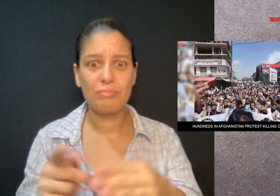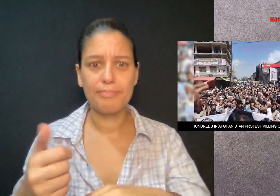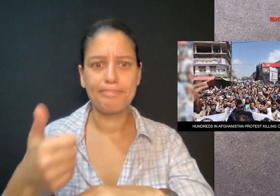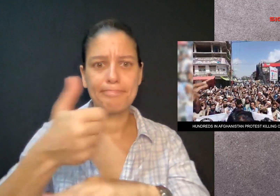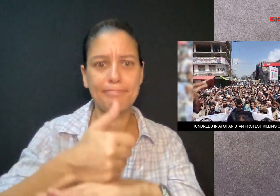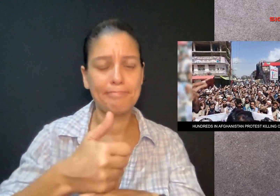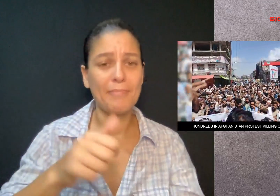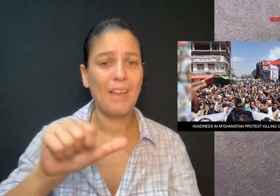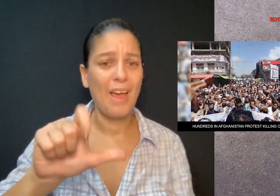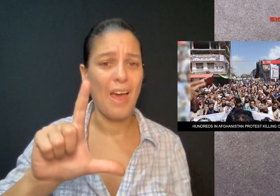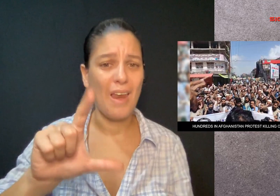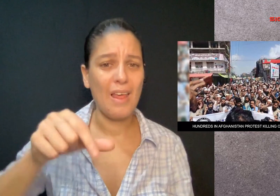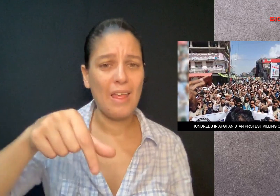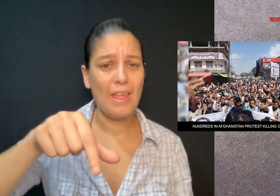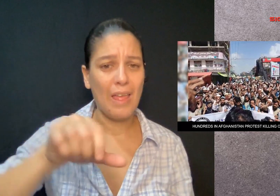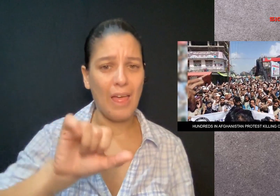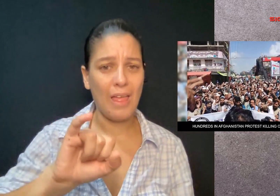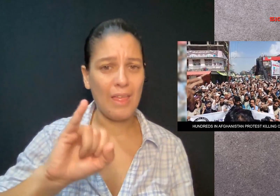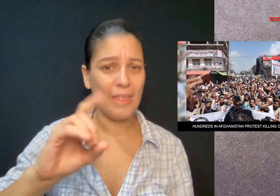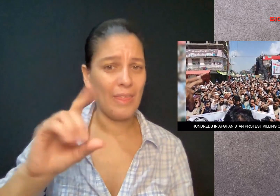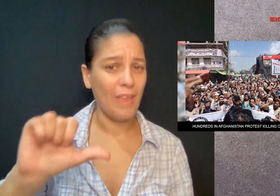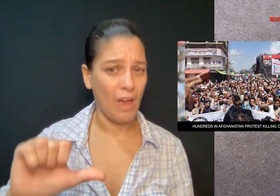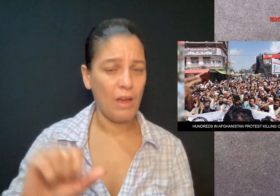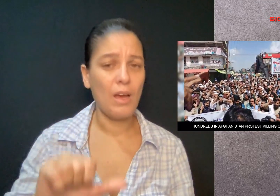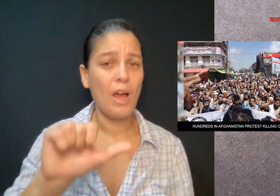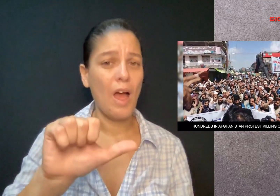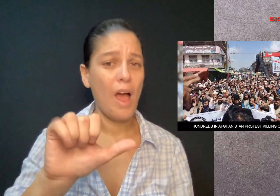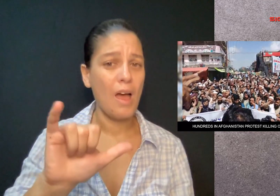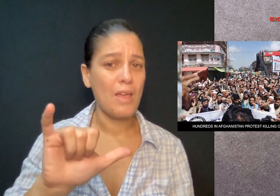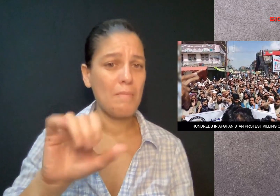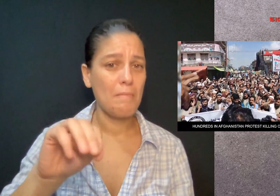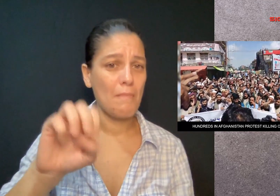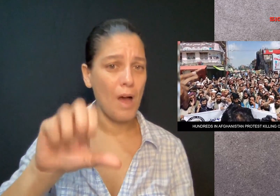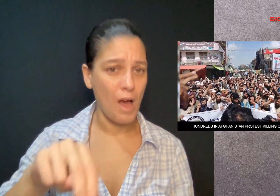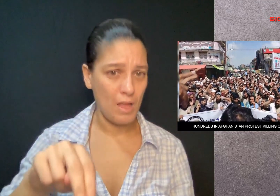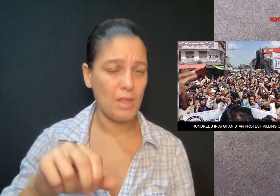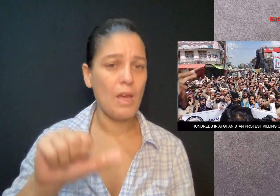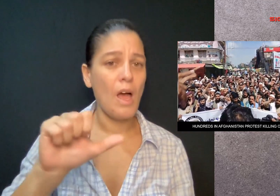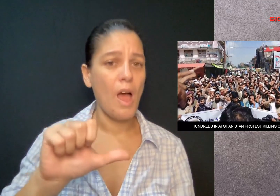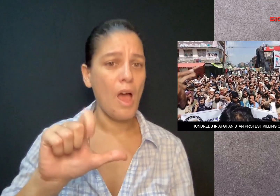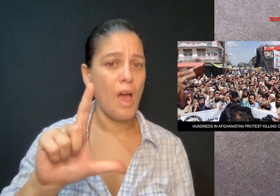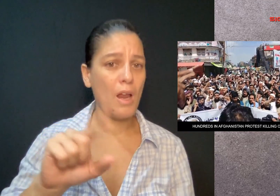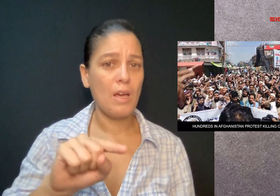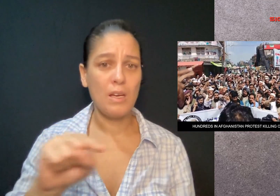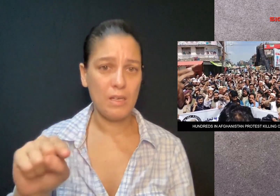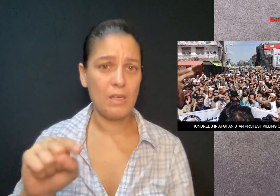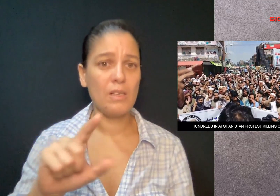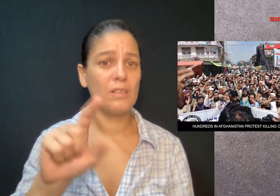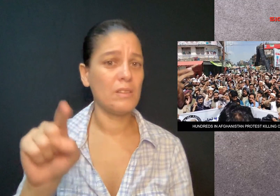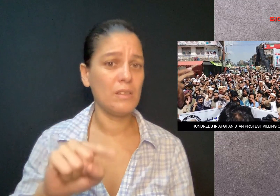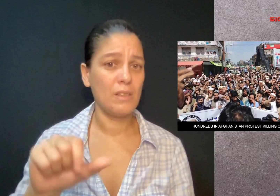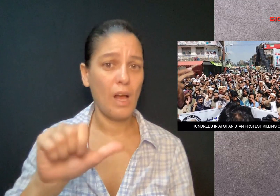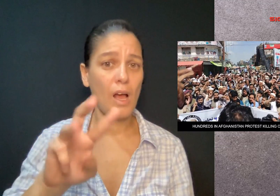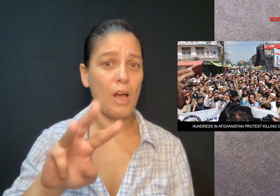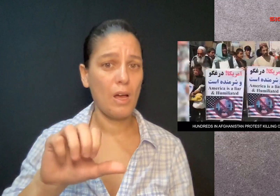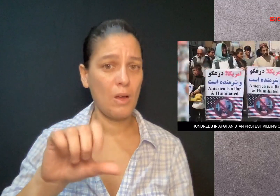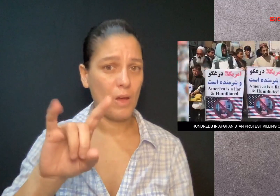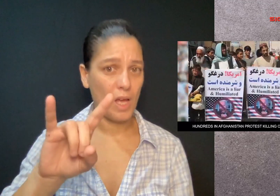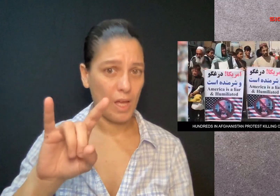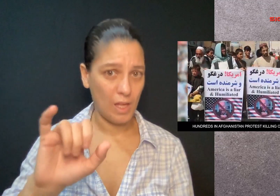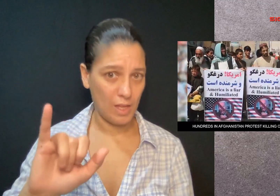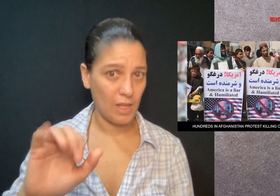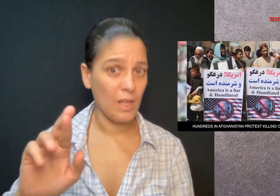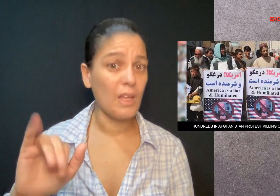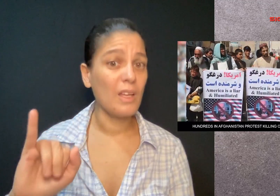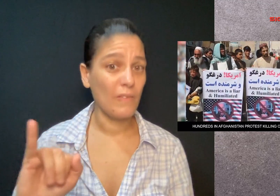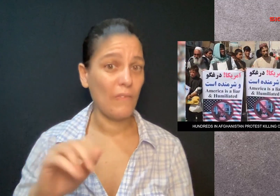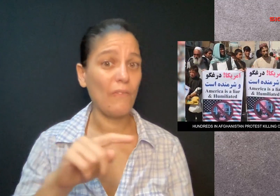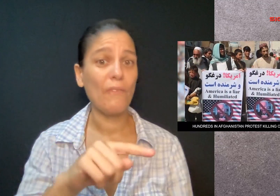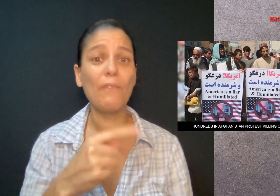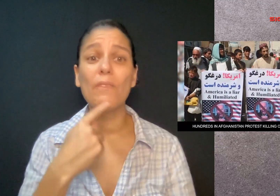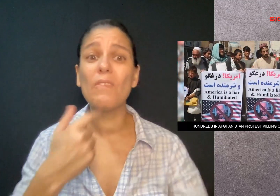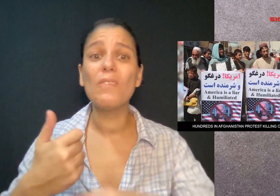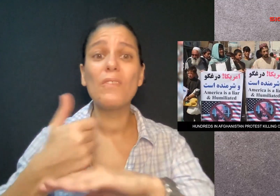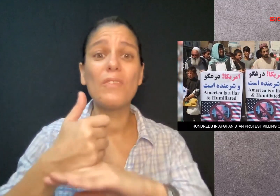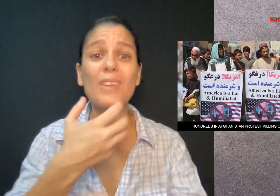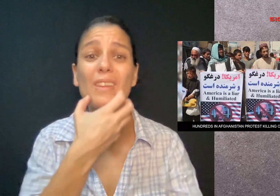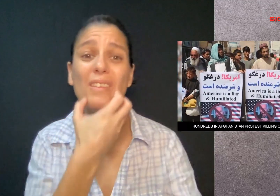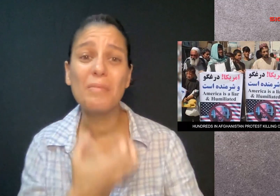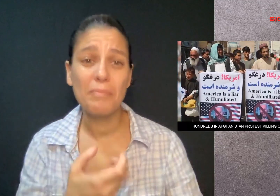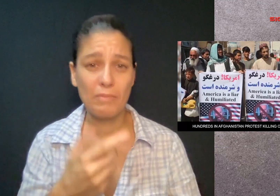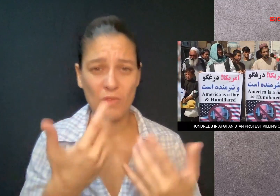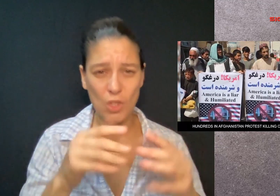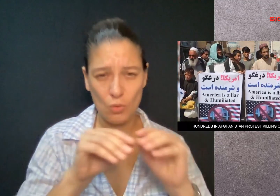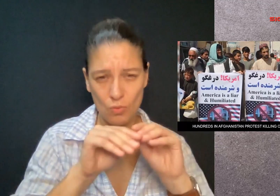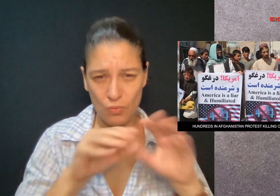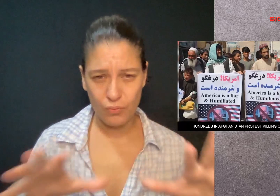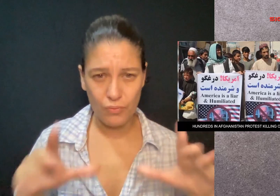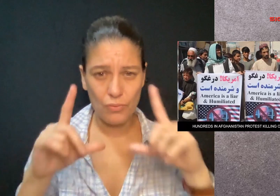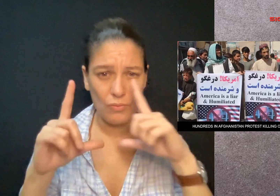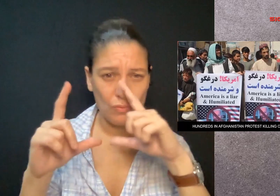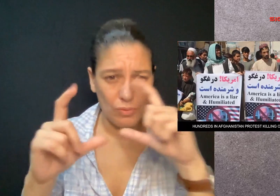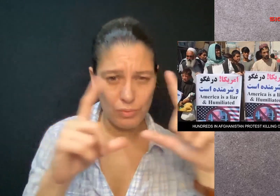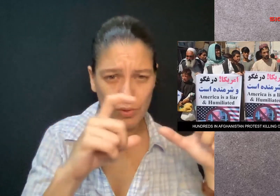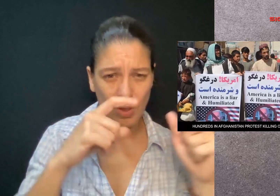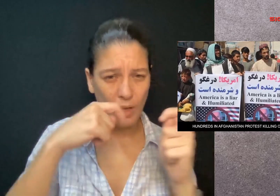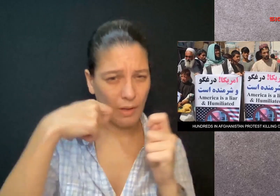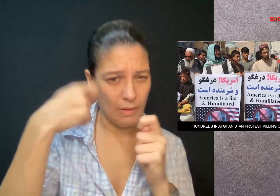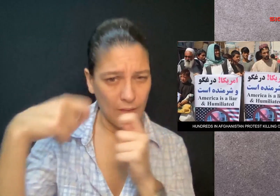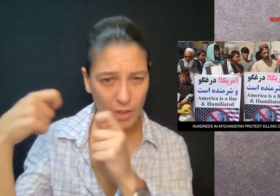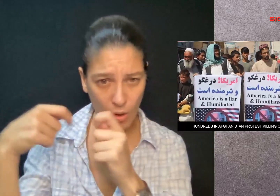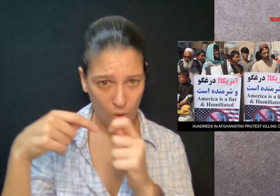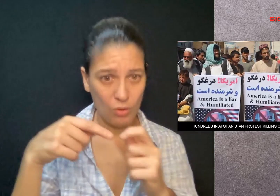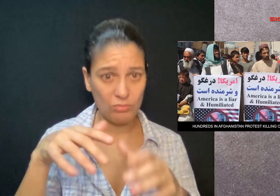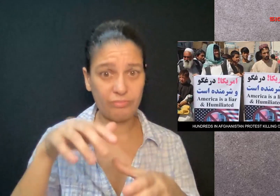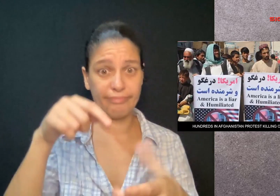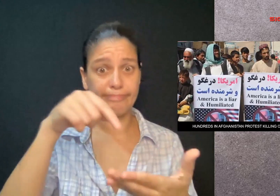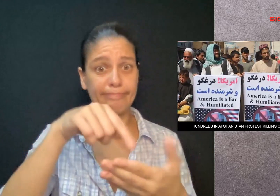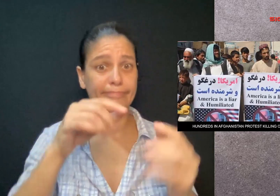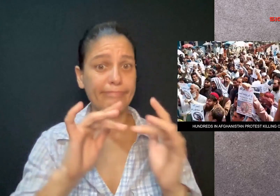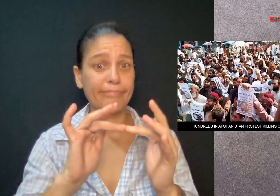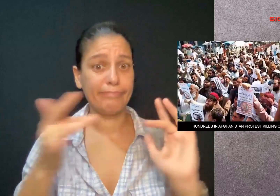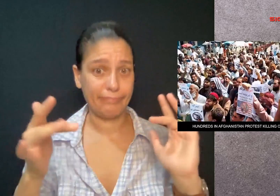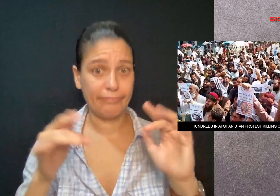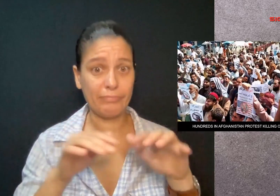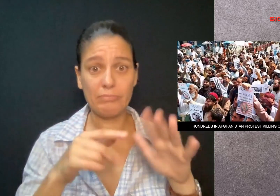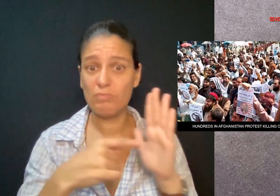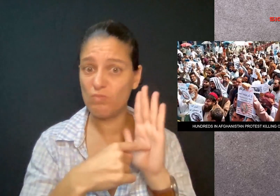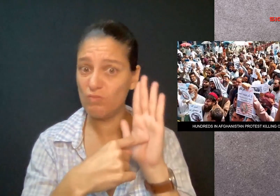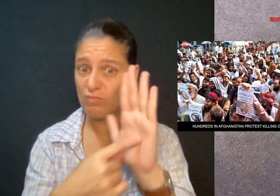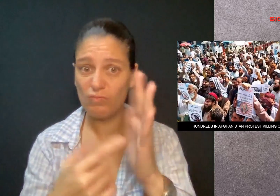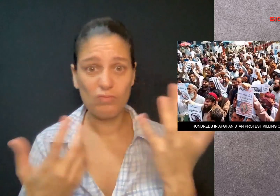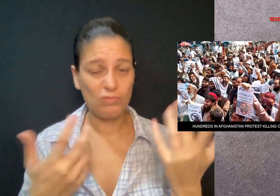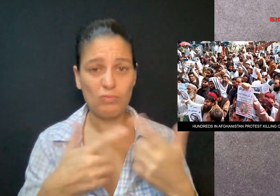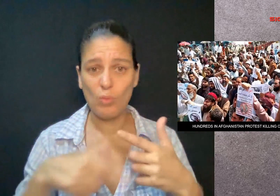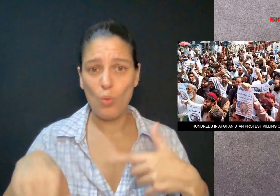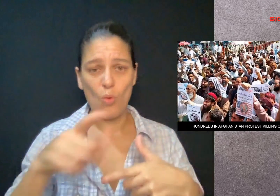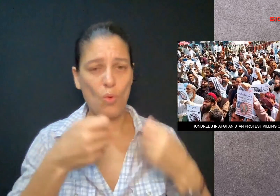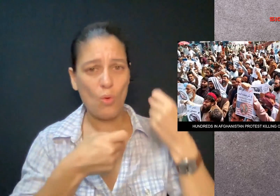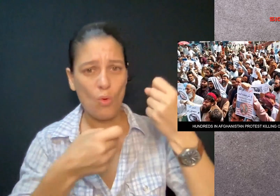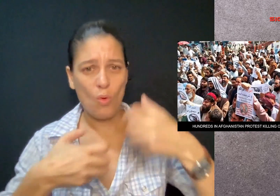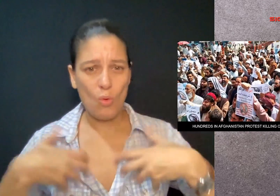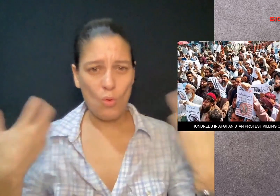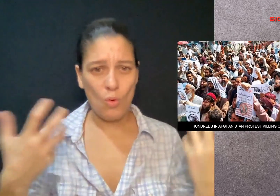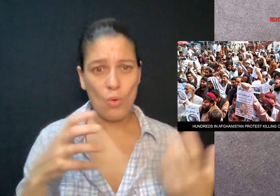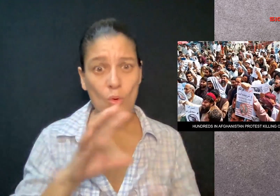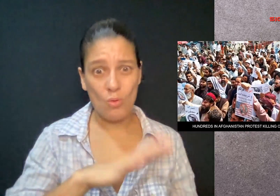that killed Al Qaeda leader Ayman al-Zarahiri Taliban officials posted the photos and videos